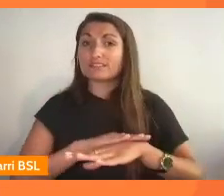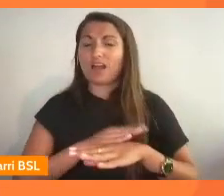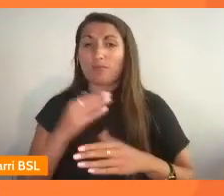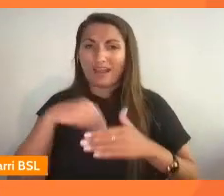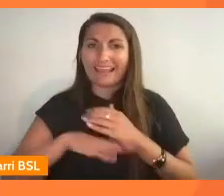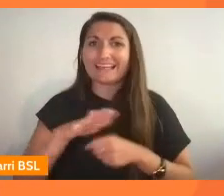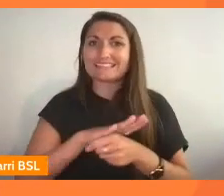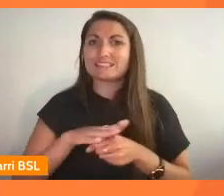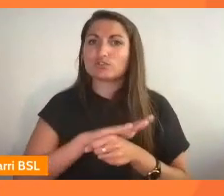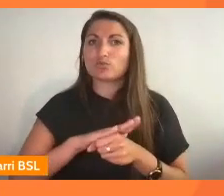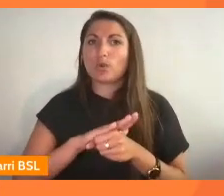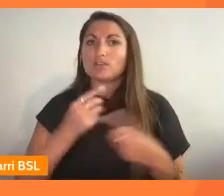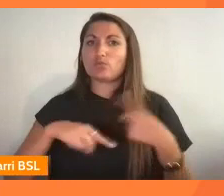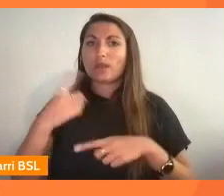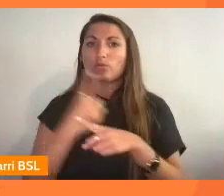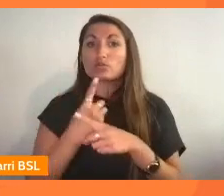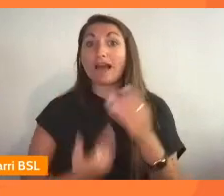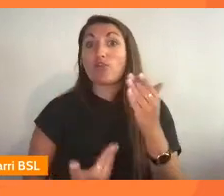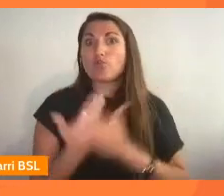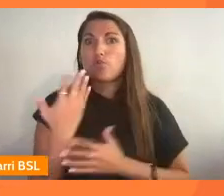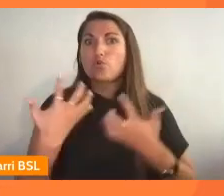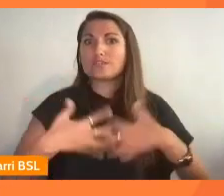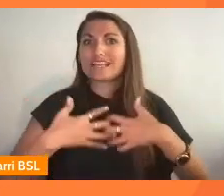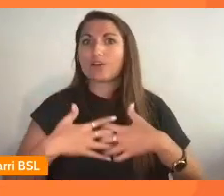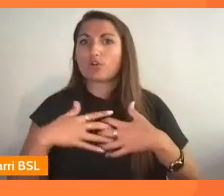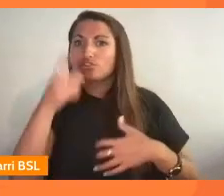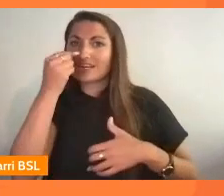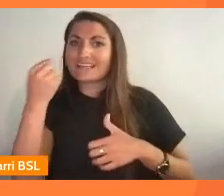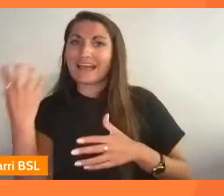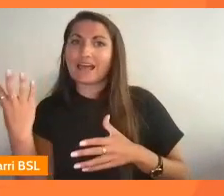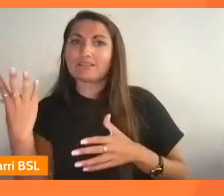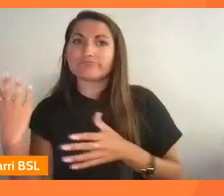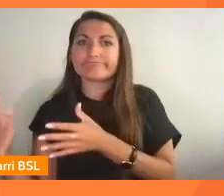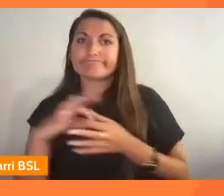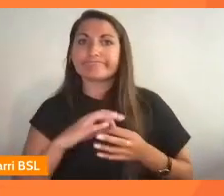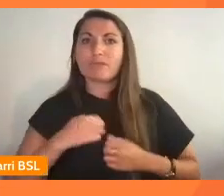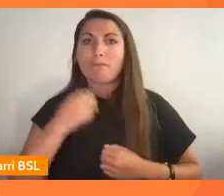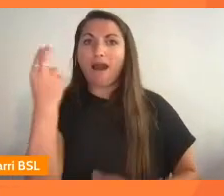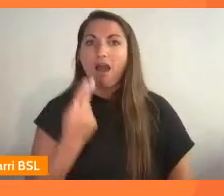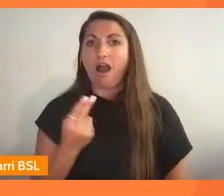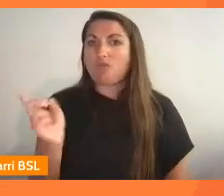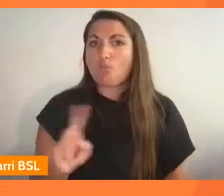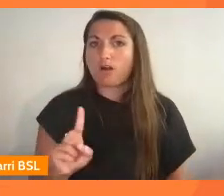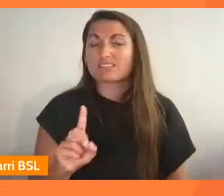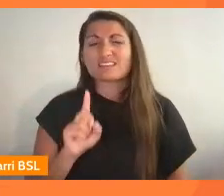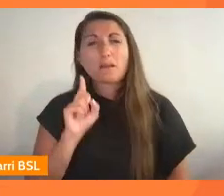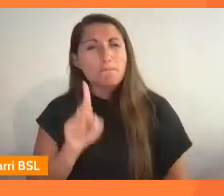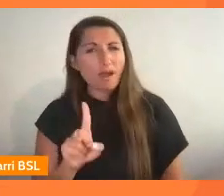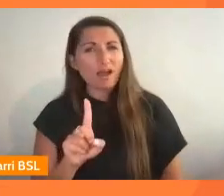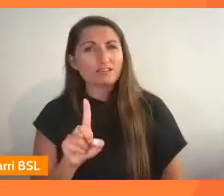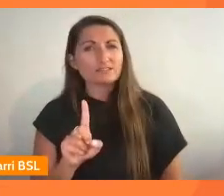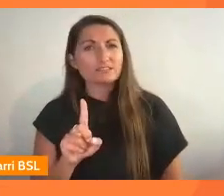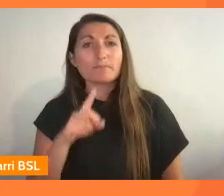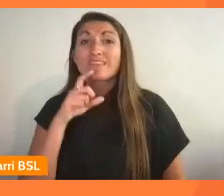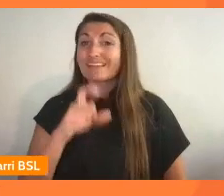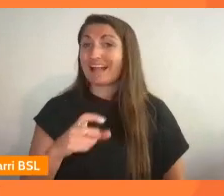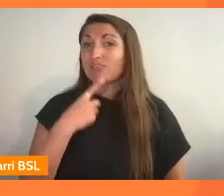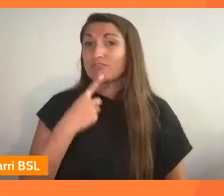about what new technology can I apply to my art form? When in actual fact what we need to do is look to history